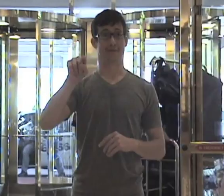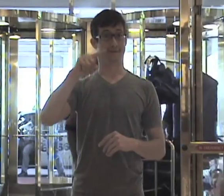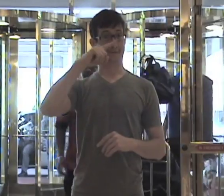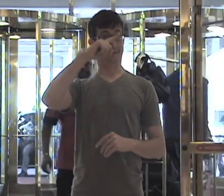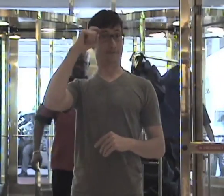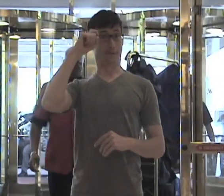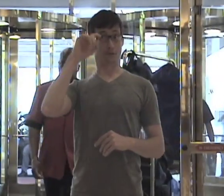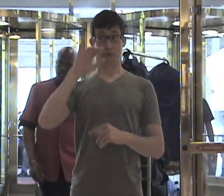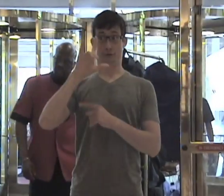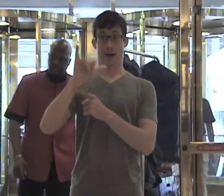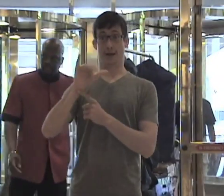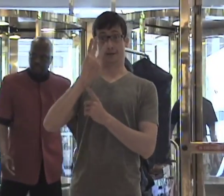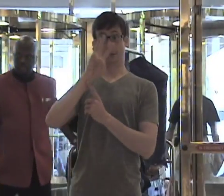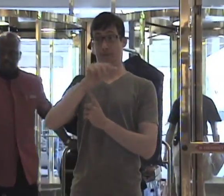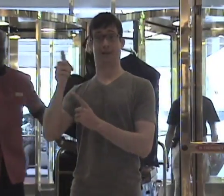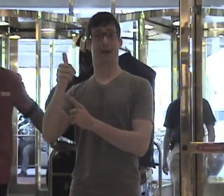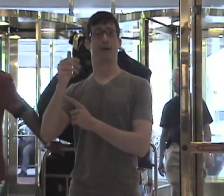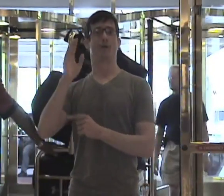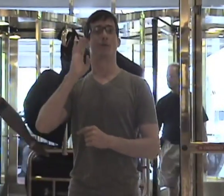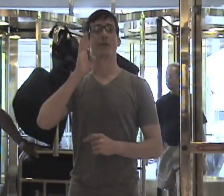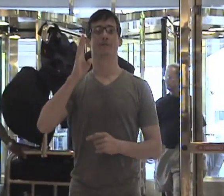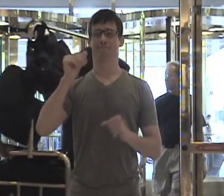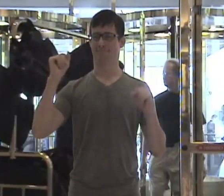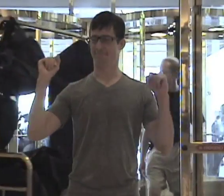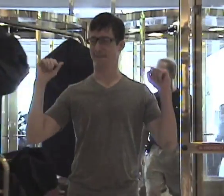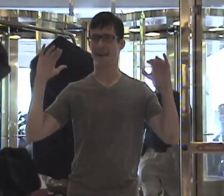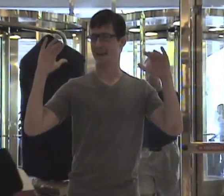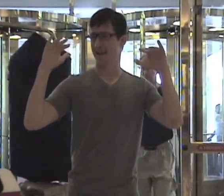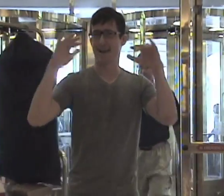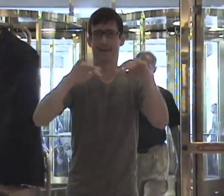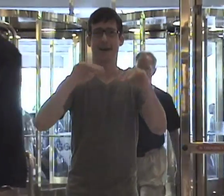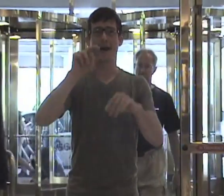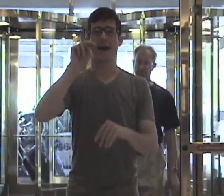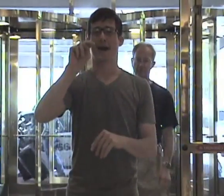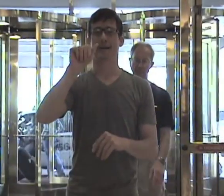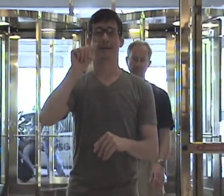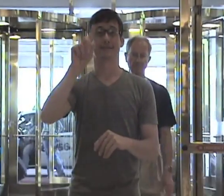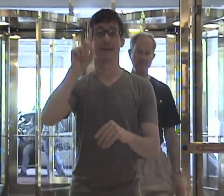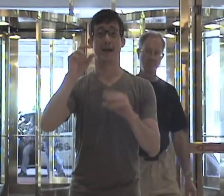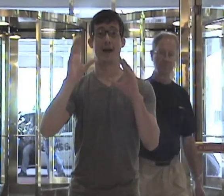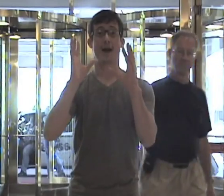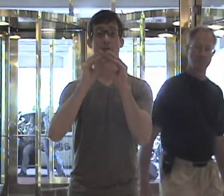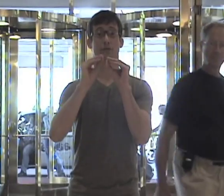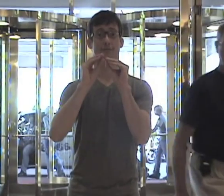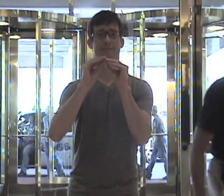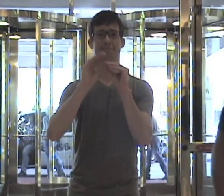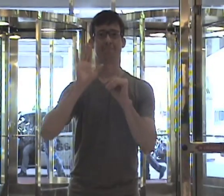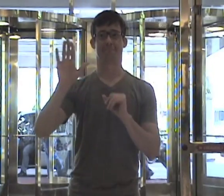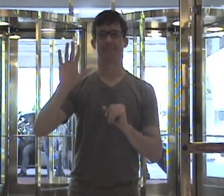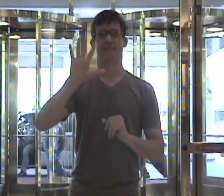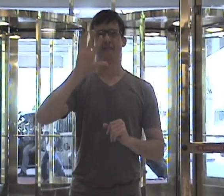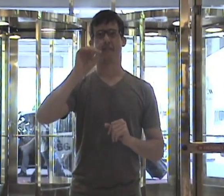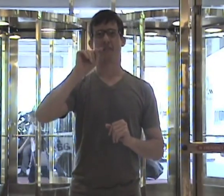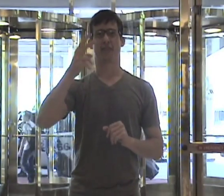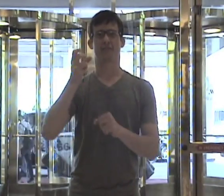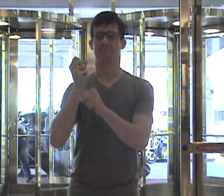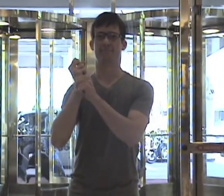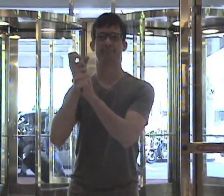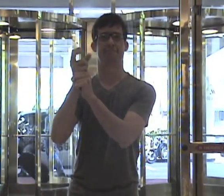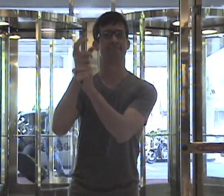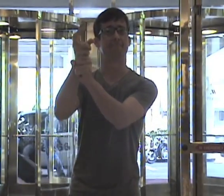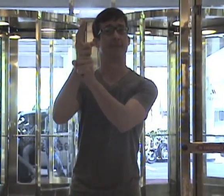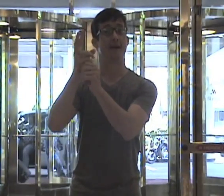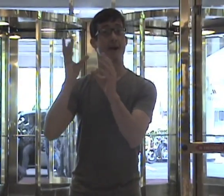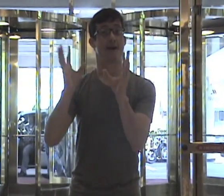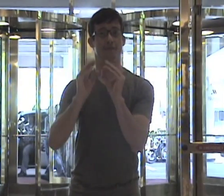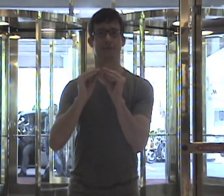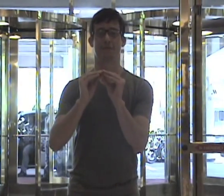serve as the site for the upcoming 50th Biennial NAD Conference this summer, July 6 to July 10.